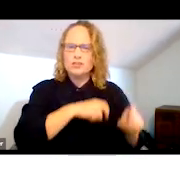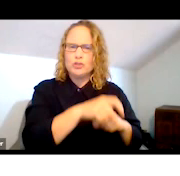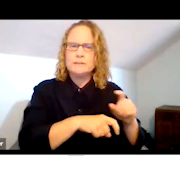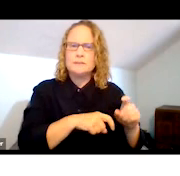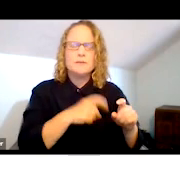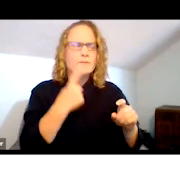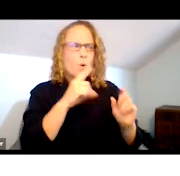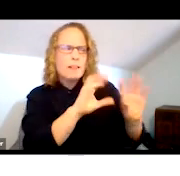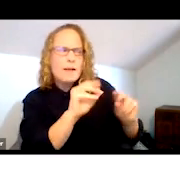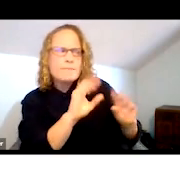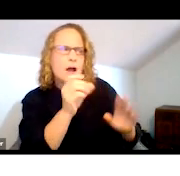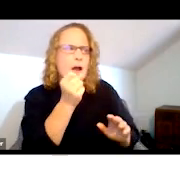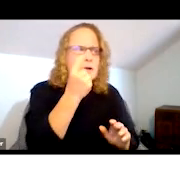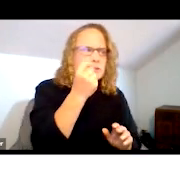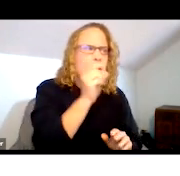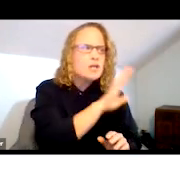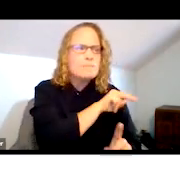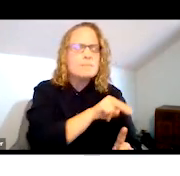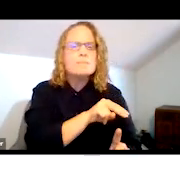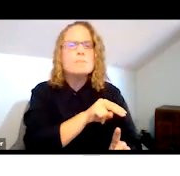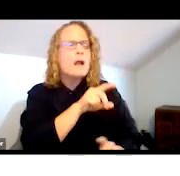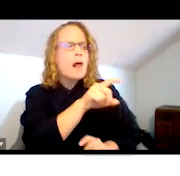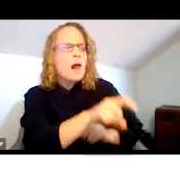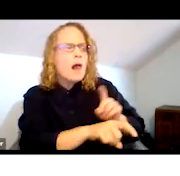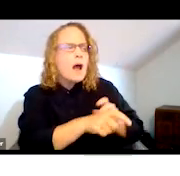or doing something else, making eye contact, sitting still.